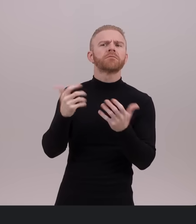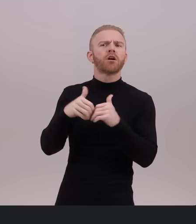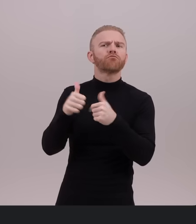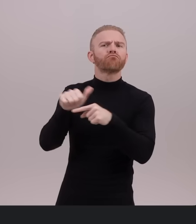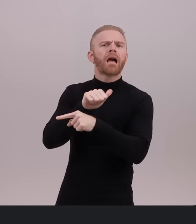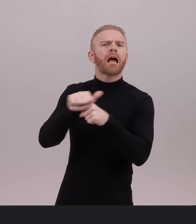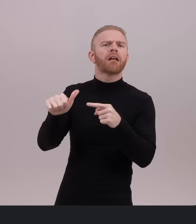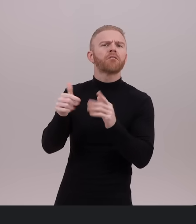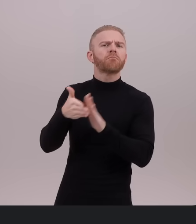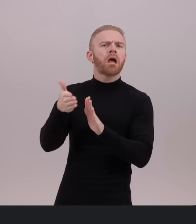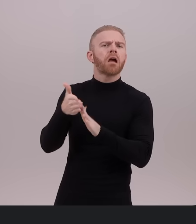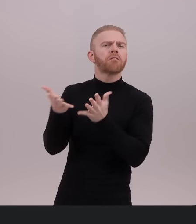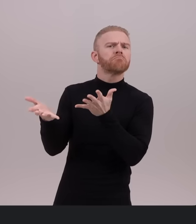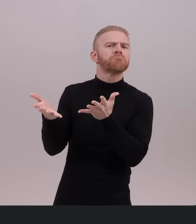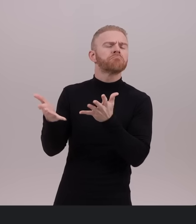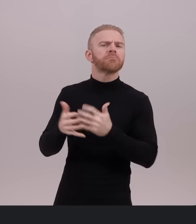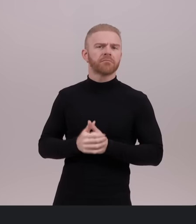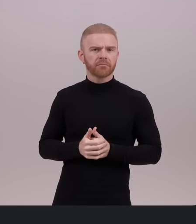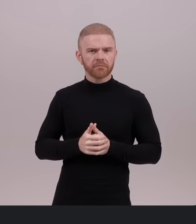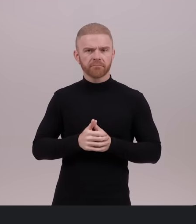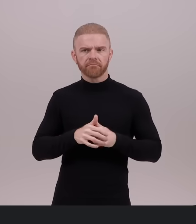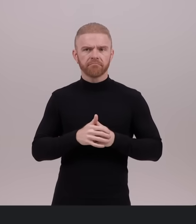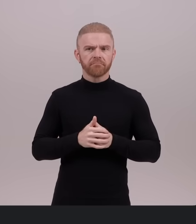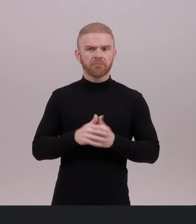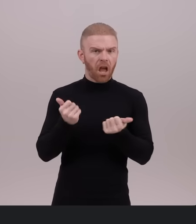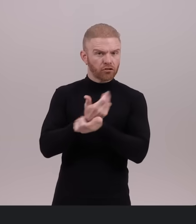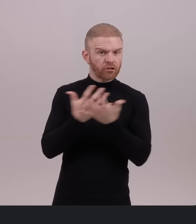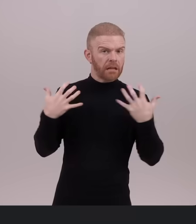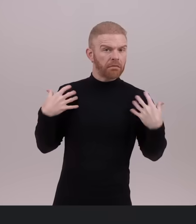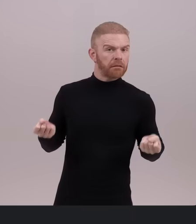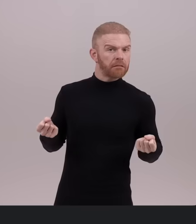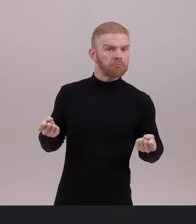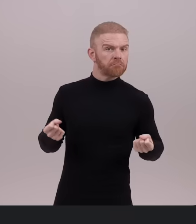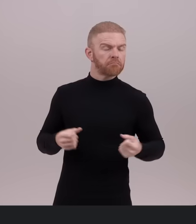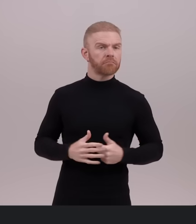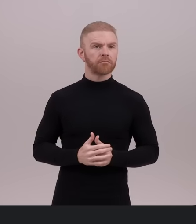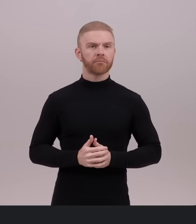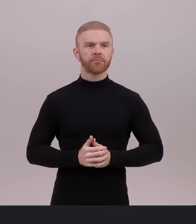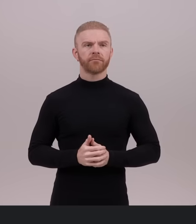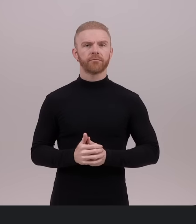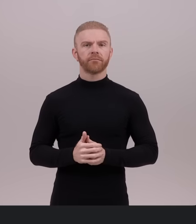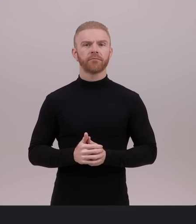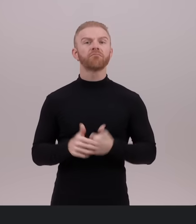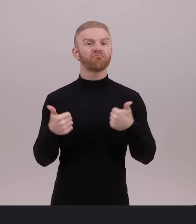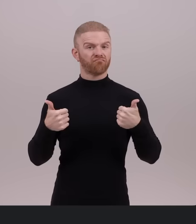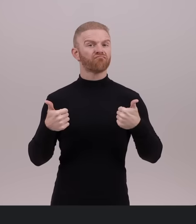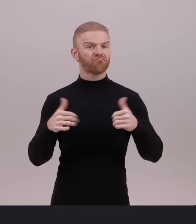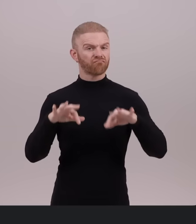Is everything healthy? As you can see, it's going to look through some of the output